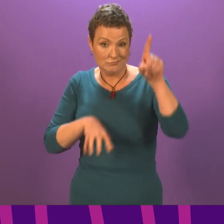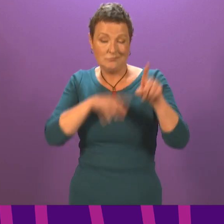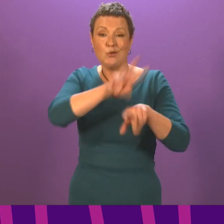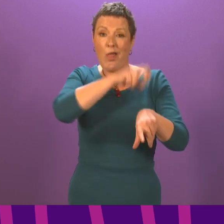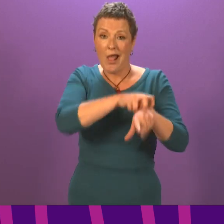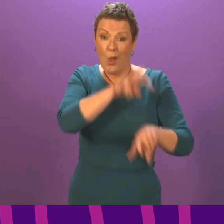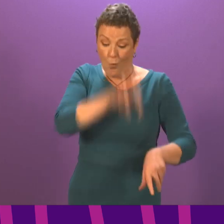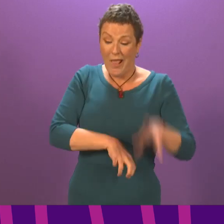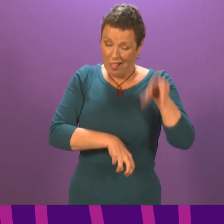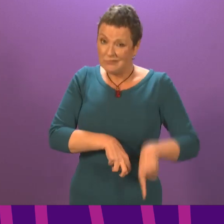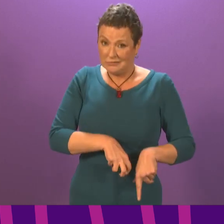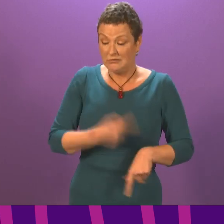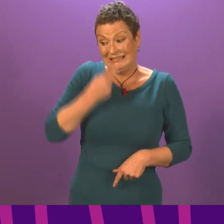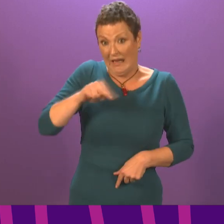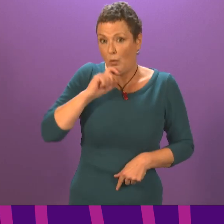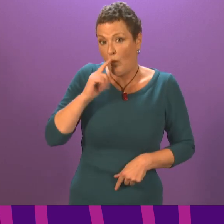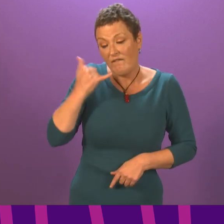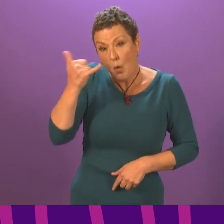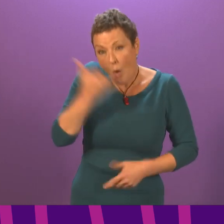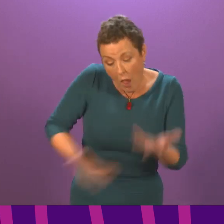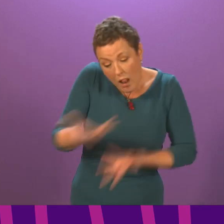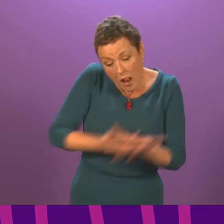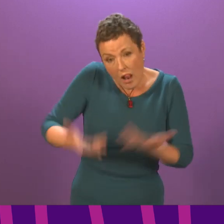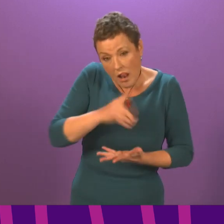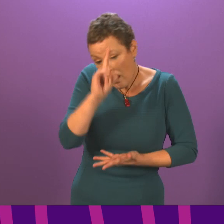I will, of course, keep Parliament updated on any changes.